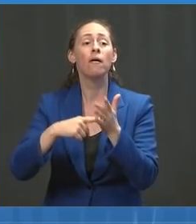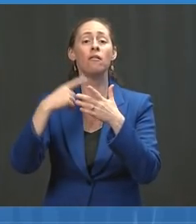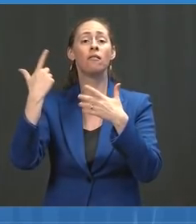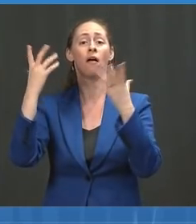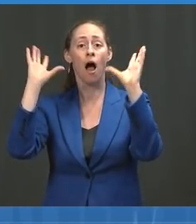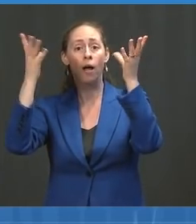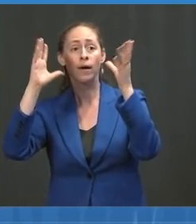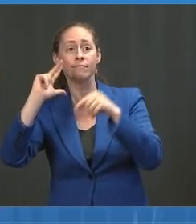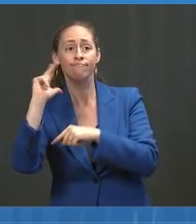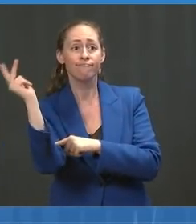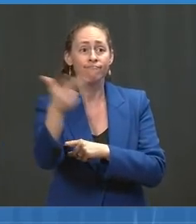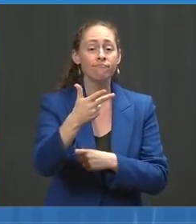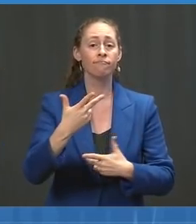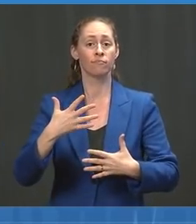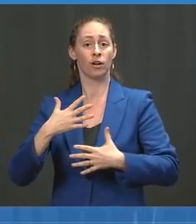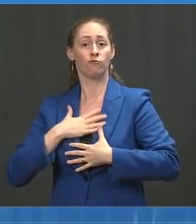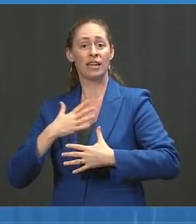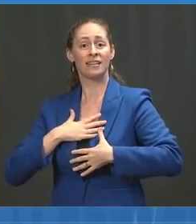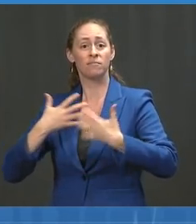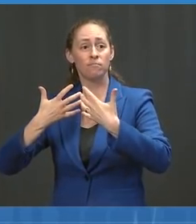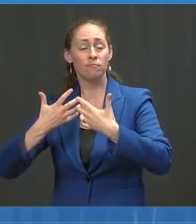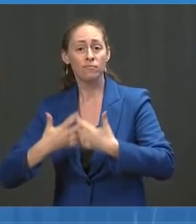and established dozens of free testing sites.